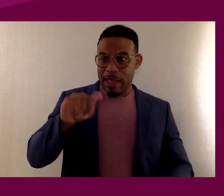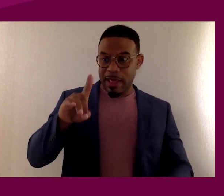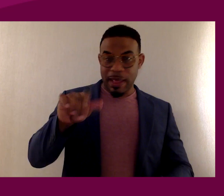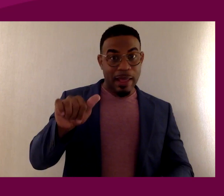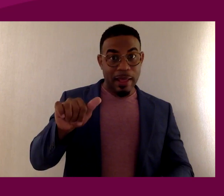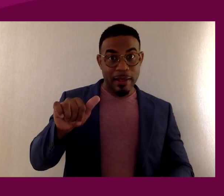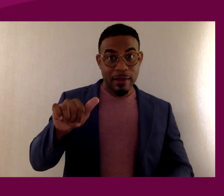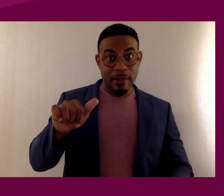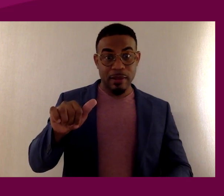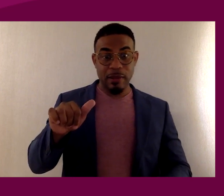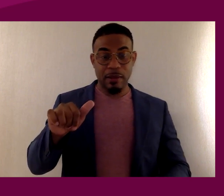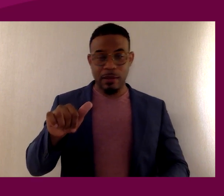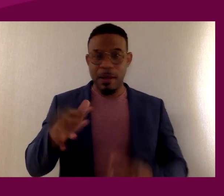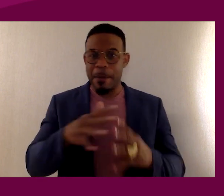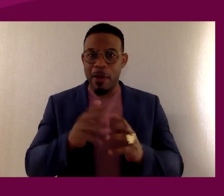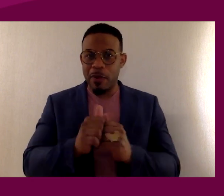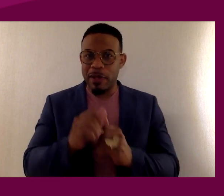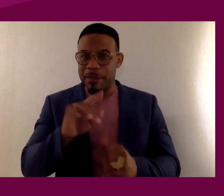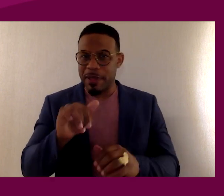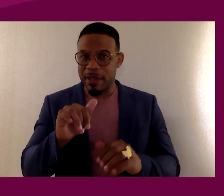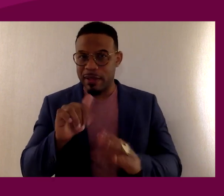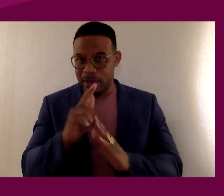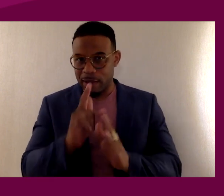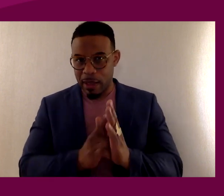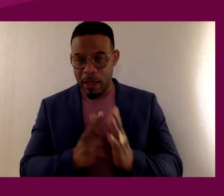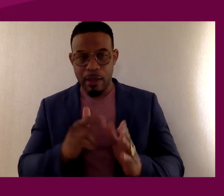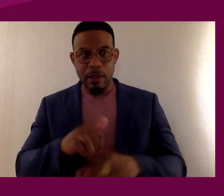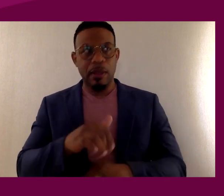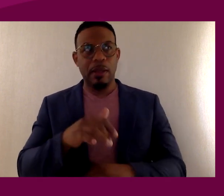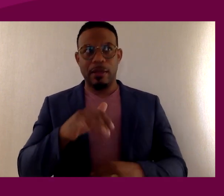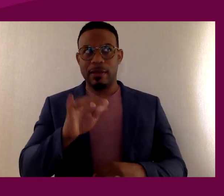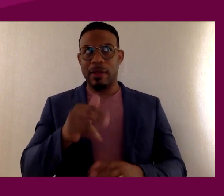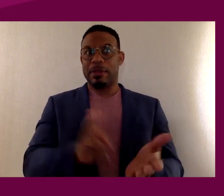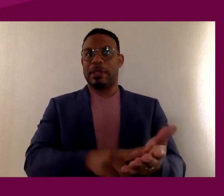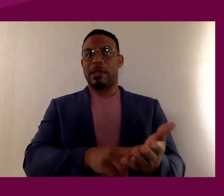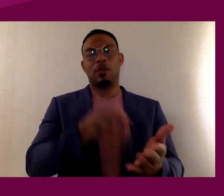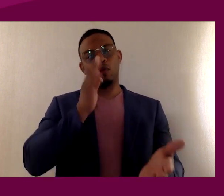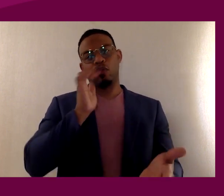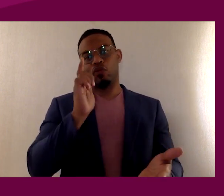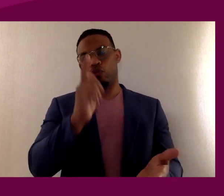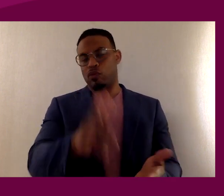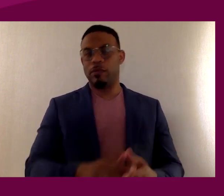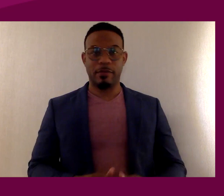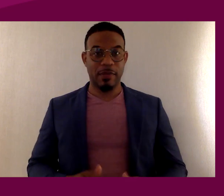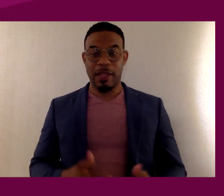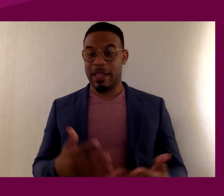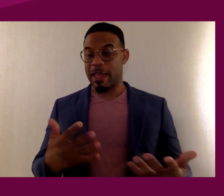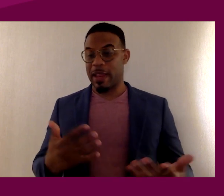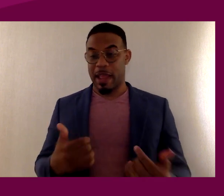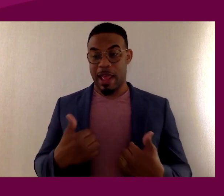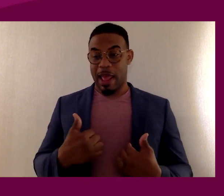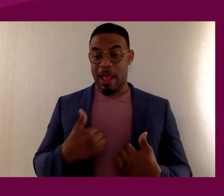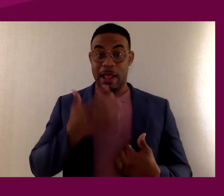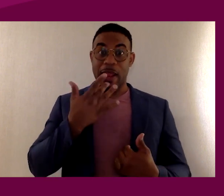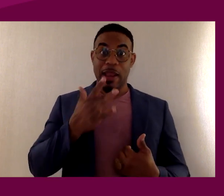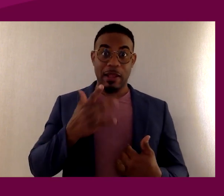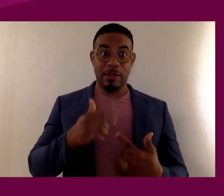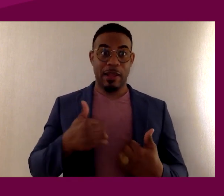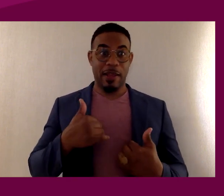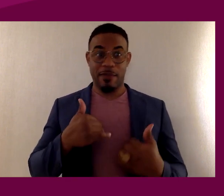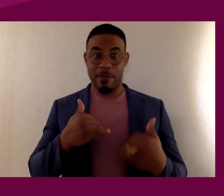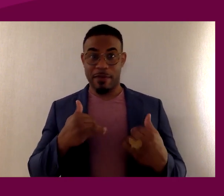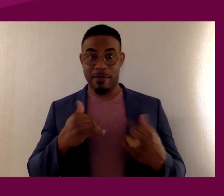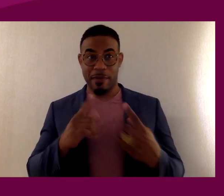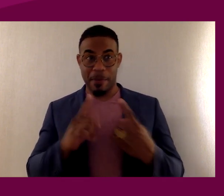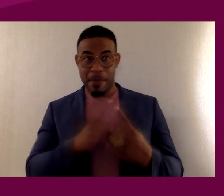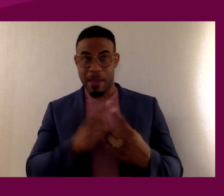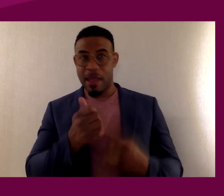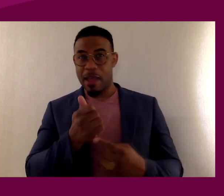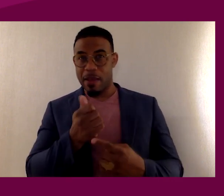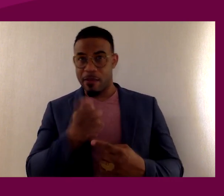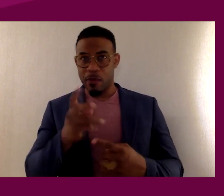creation of the ADA, Americans with Disabilities Act that was signed eventually. I was lucky to